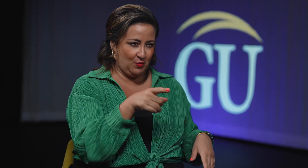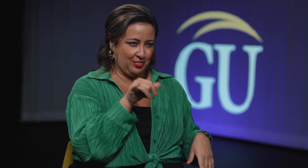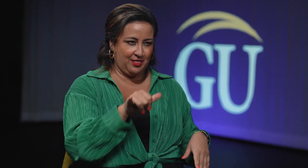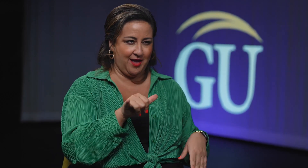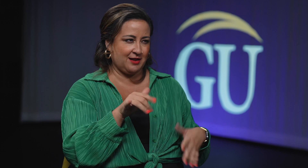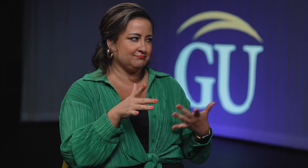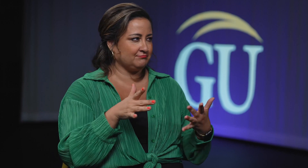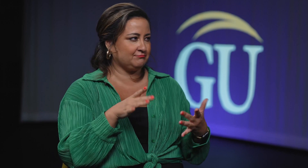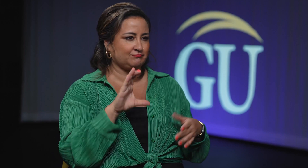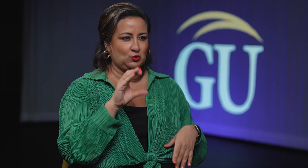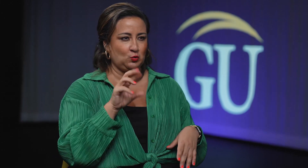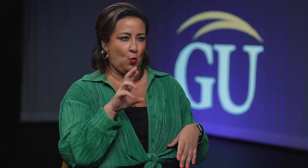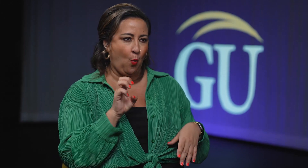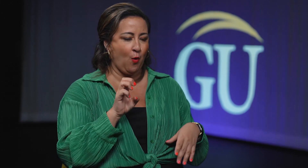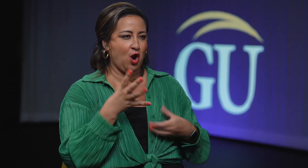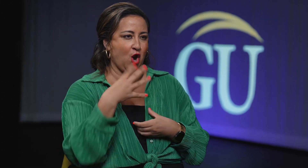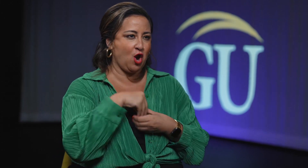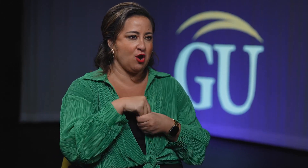that core foundation to be able to be involved